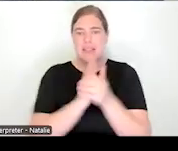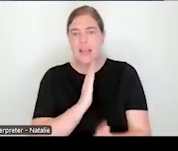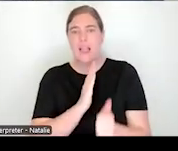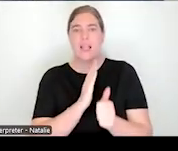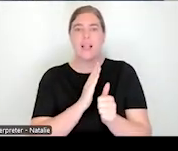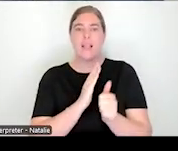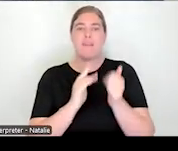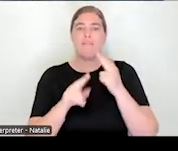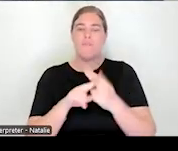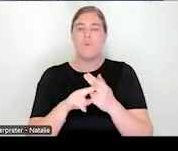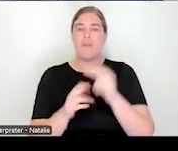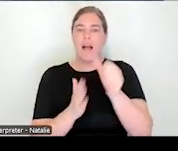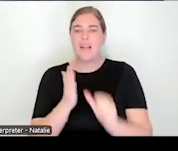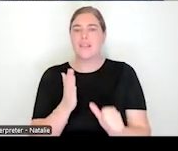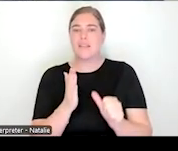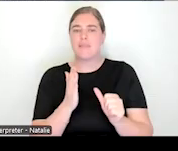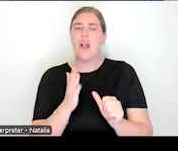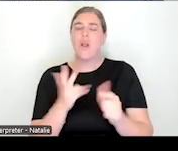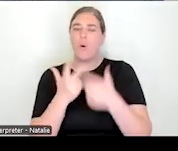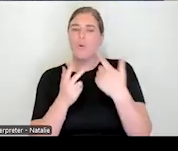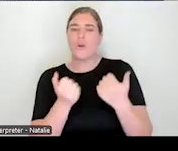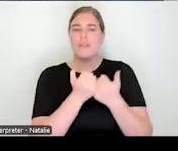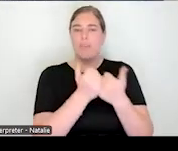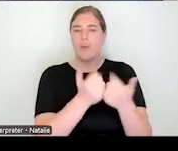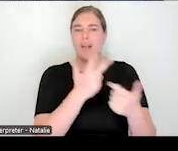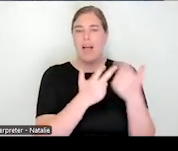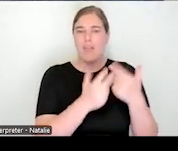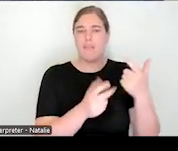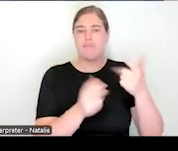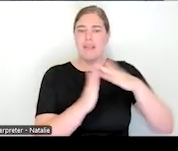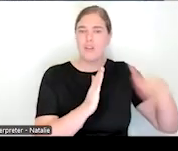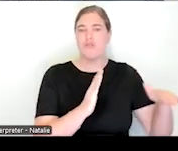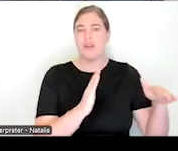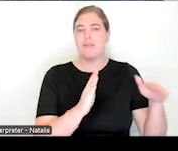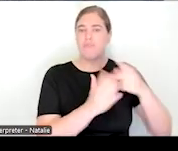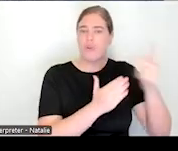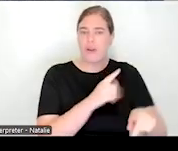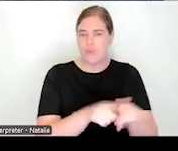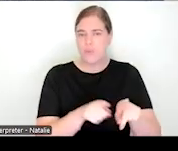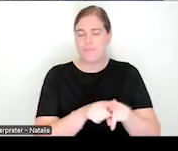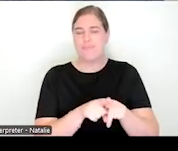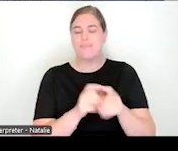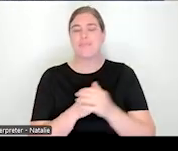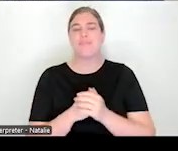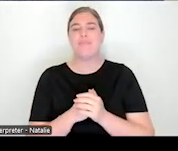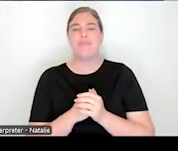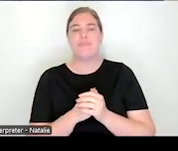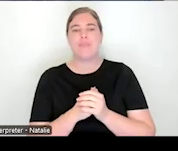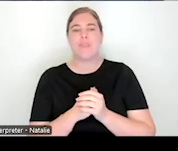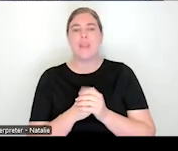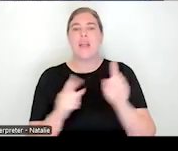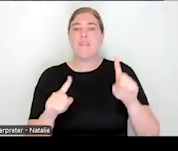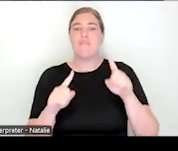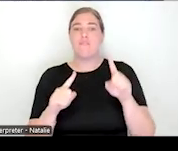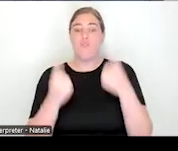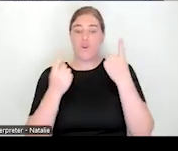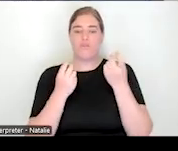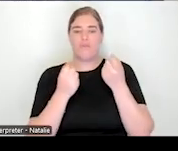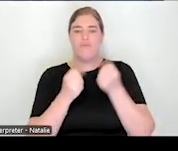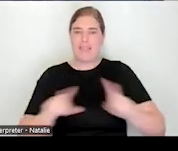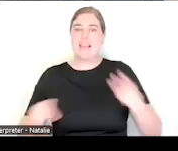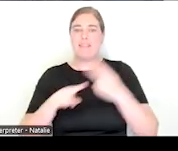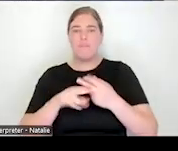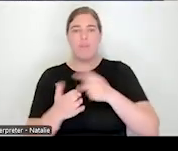workers and support other sector programs, and the first suite will open in early 2025. Standby.